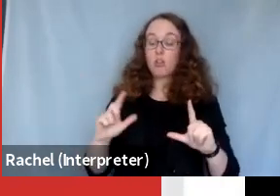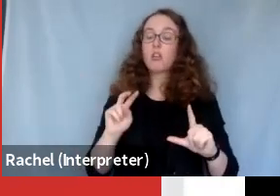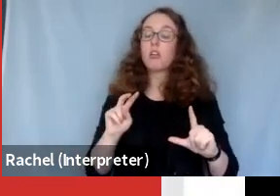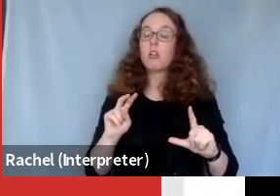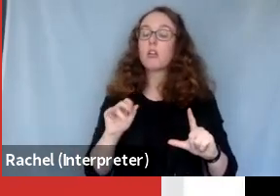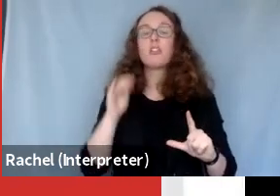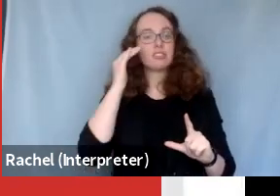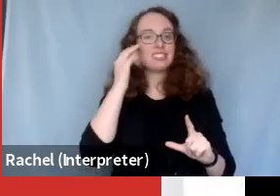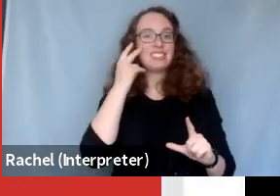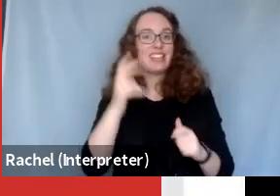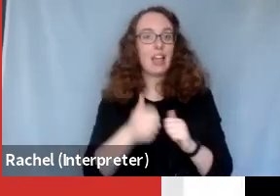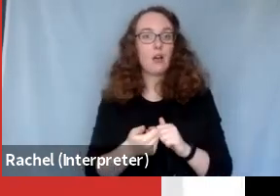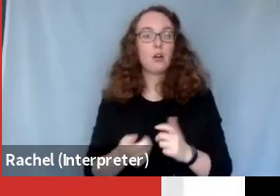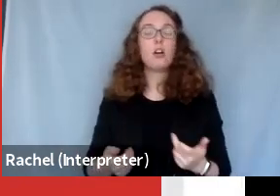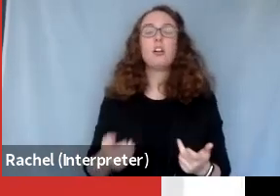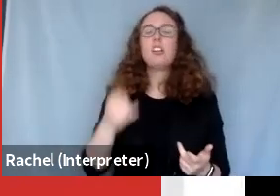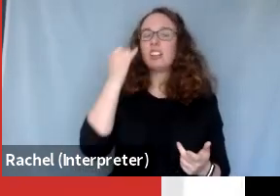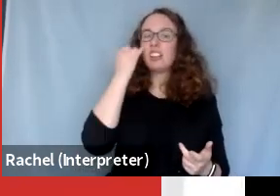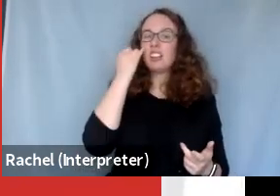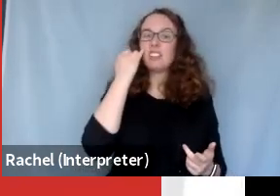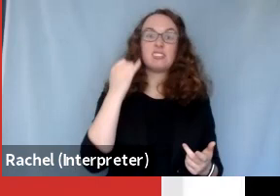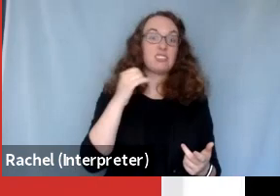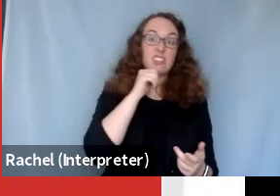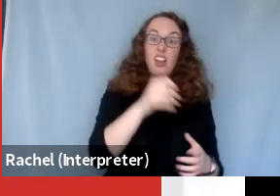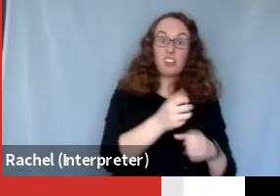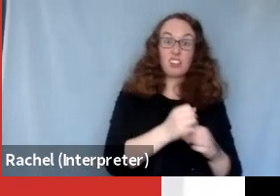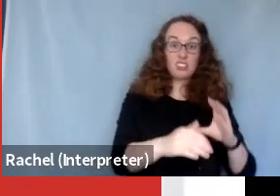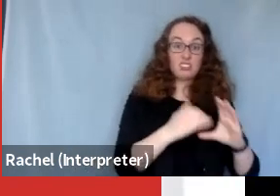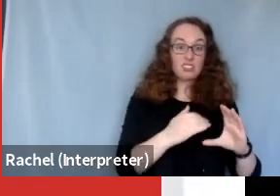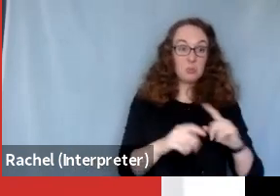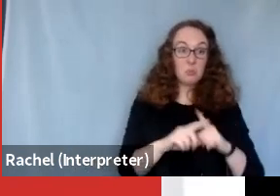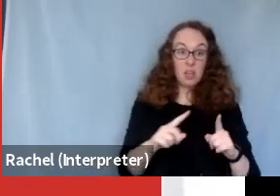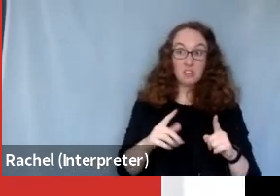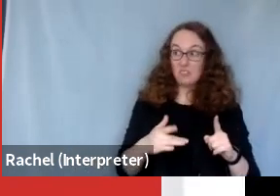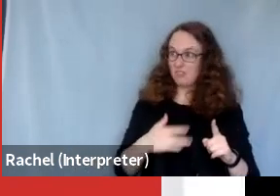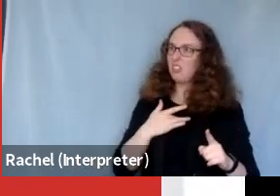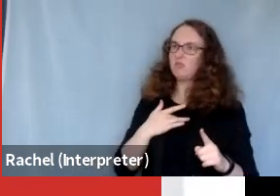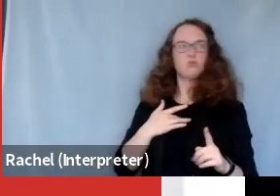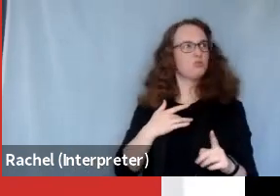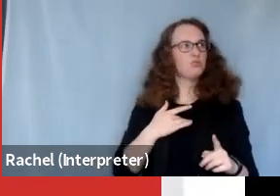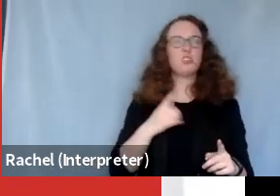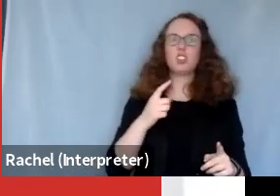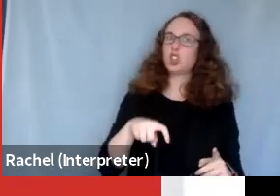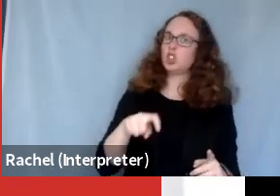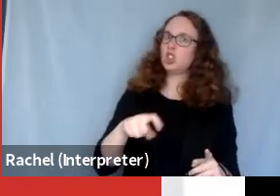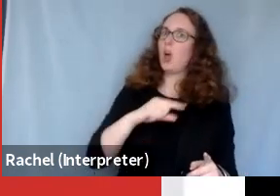and you think you're eligible for it you're more welcome to contact us and we will look you up by name and search for you and let you know if we've